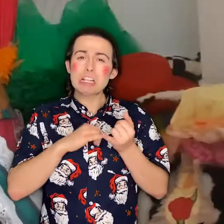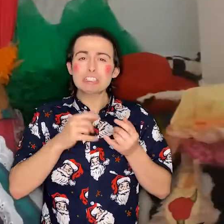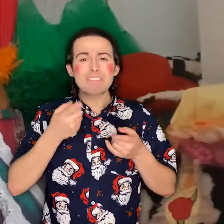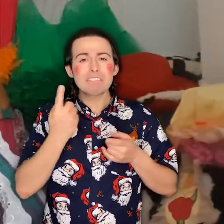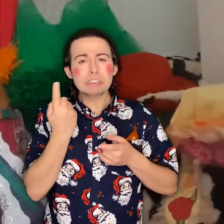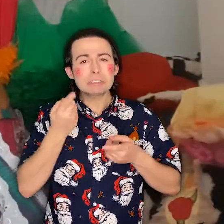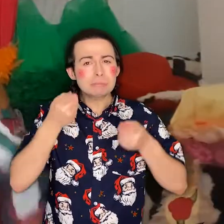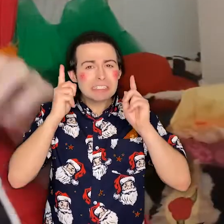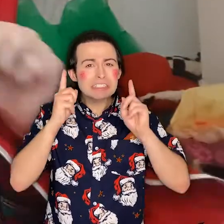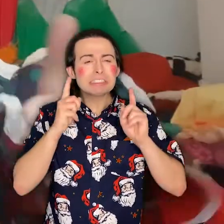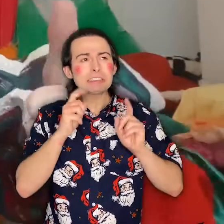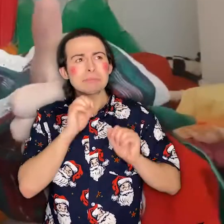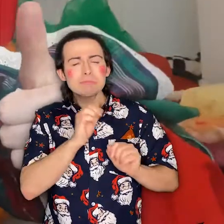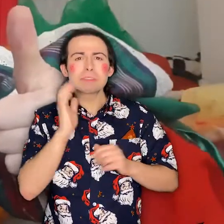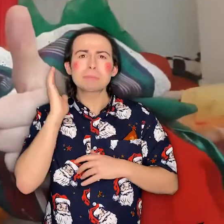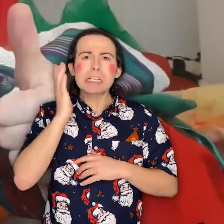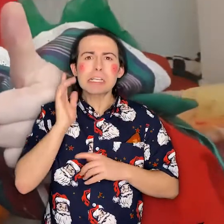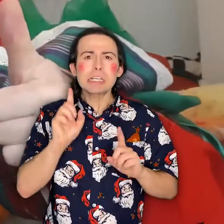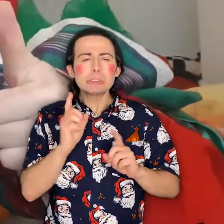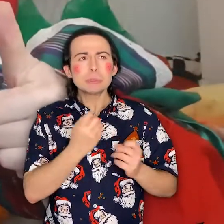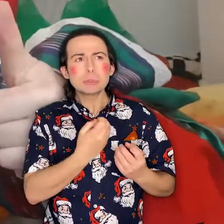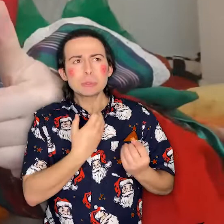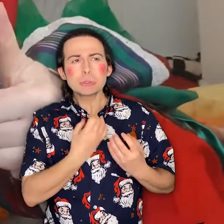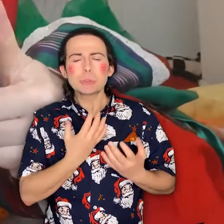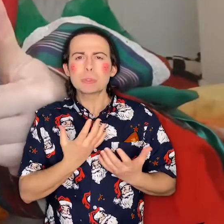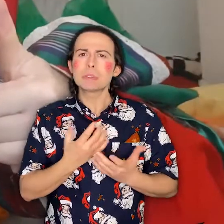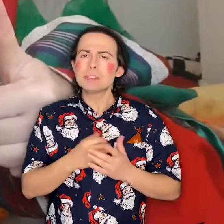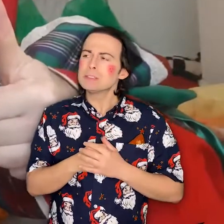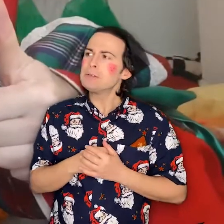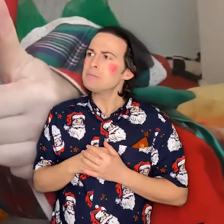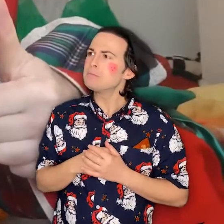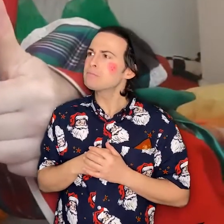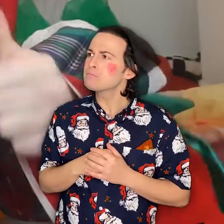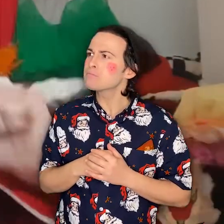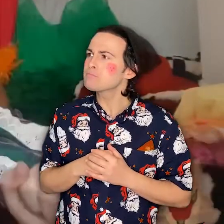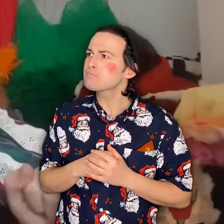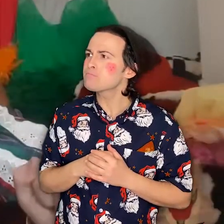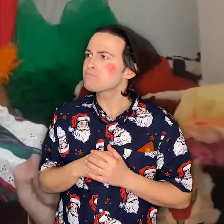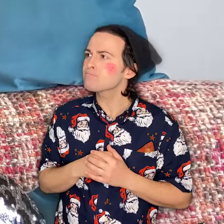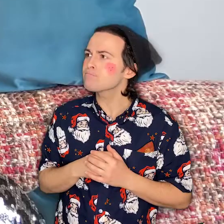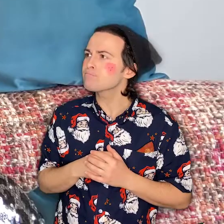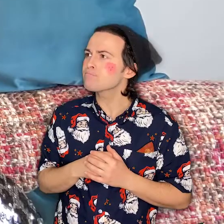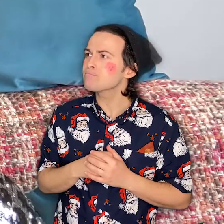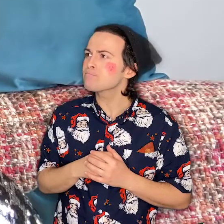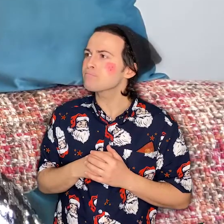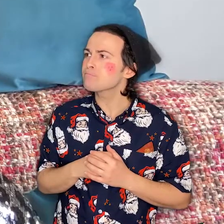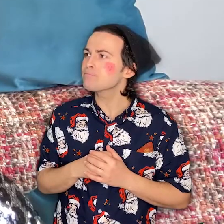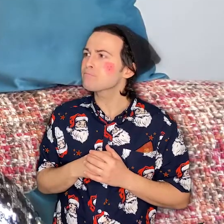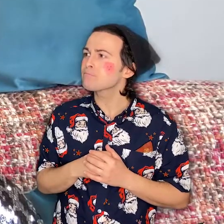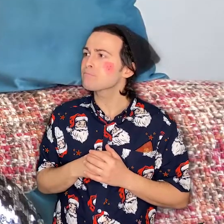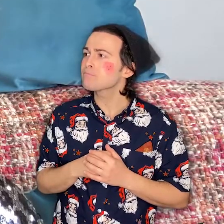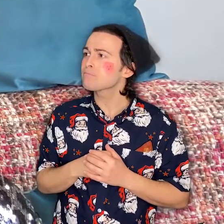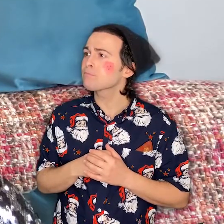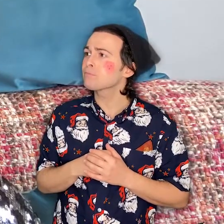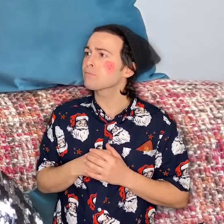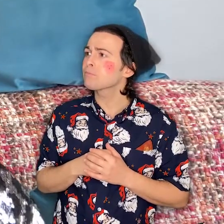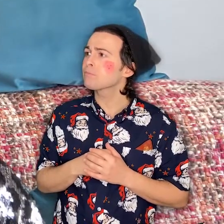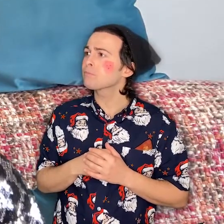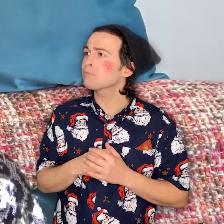it will all be Fandabidozi Carina – You weren’t saying that when it looked like she had went and secretly got her hair cut.